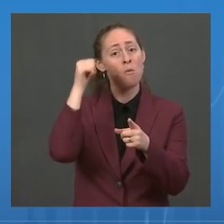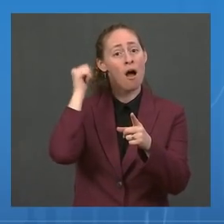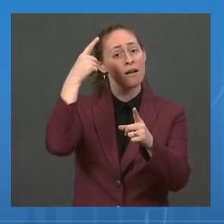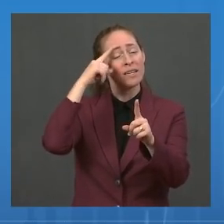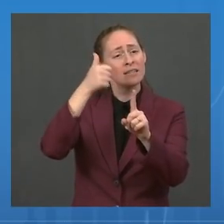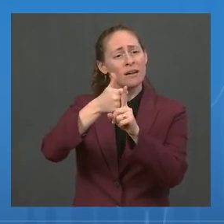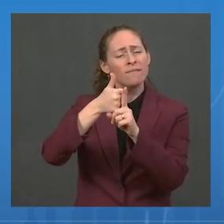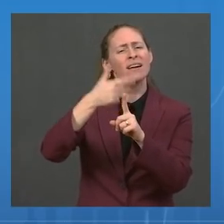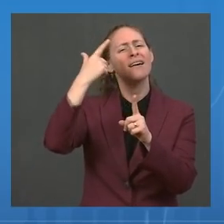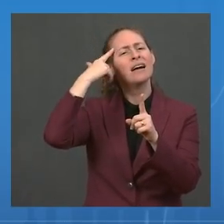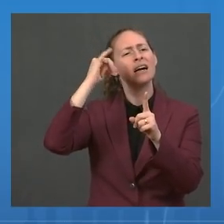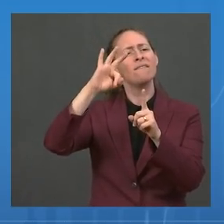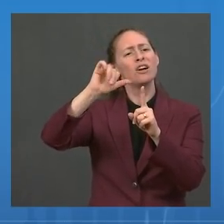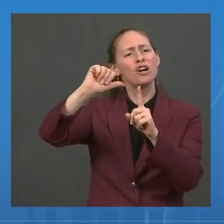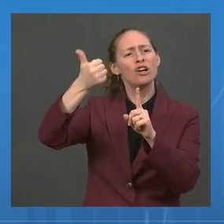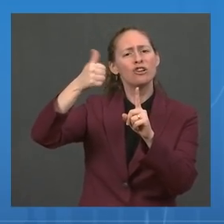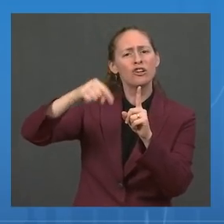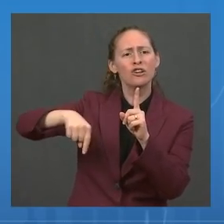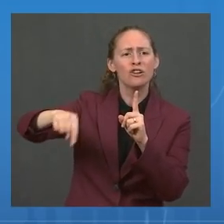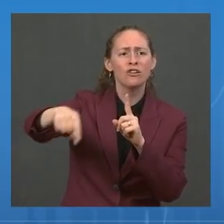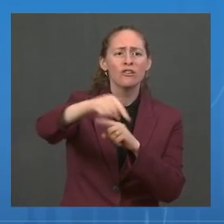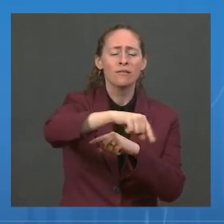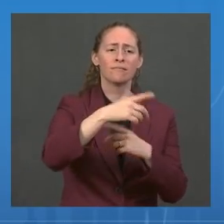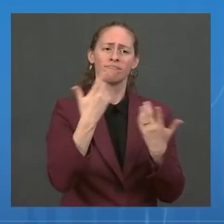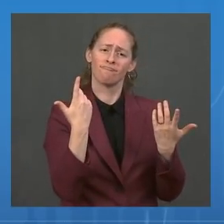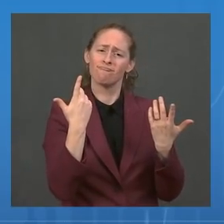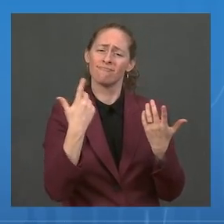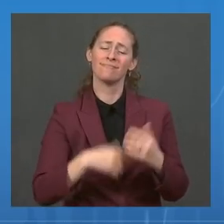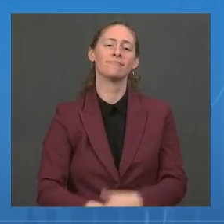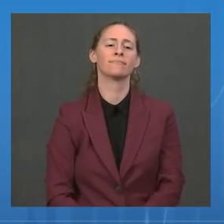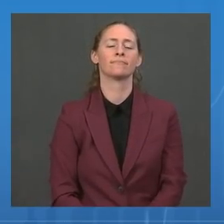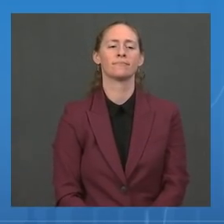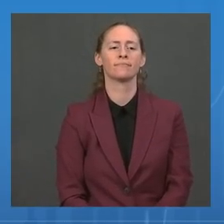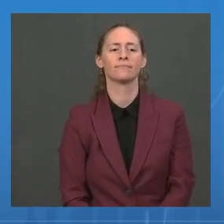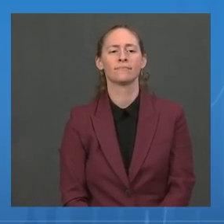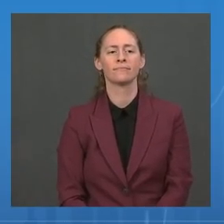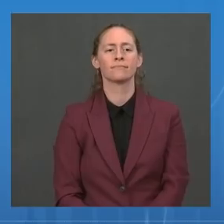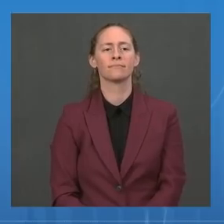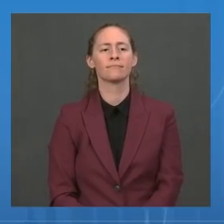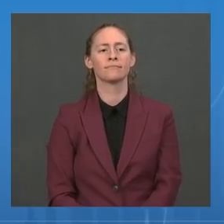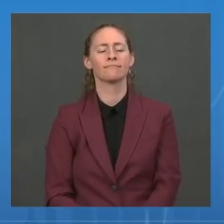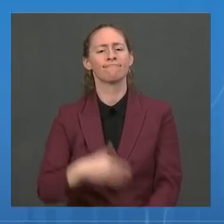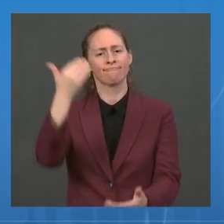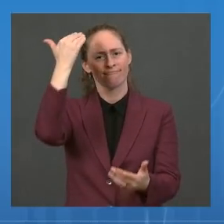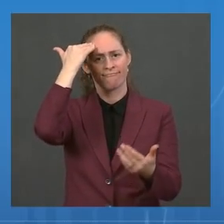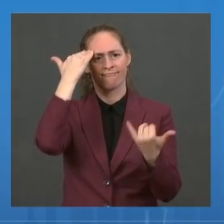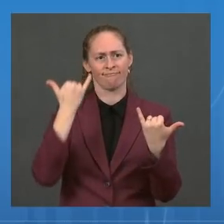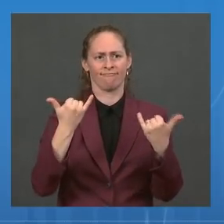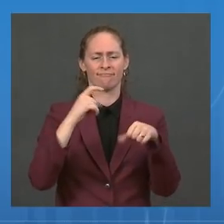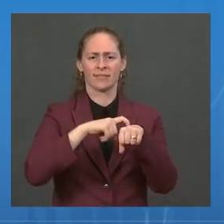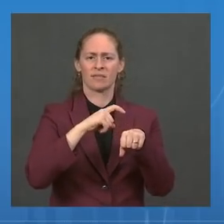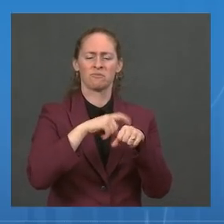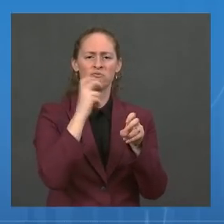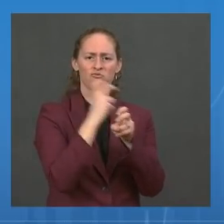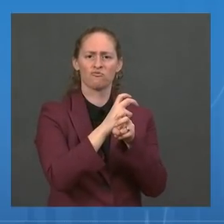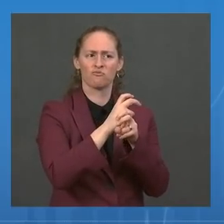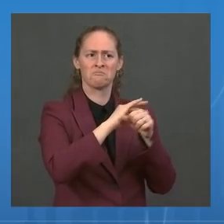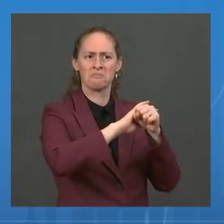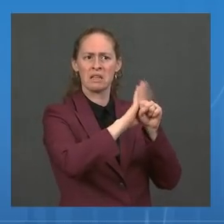of unvaccinated children in your community. And as challenging as this pandemic has been, we must never lose sight of the fact